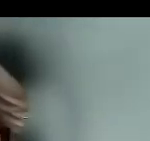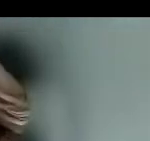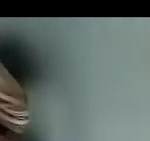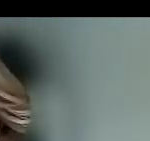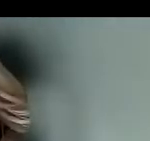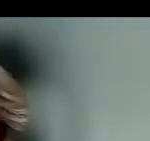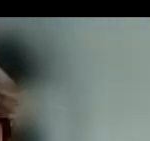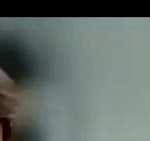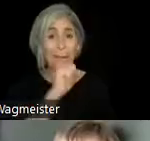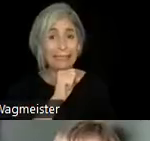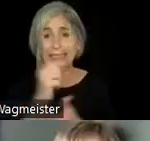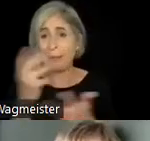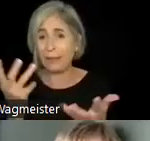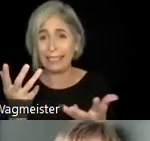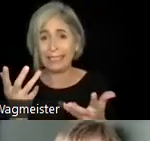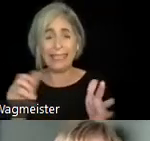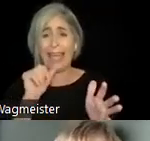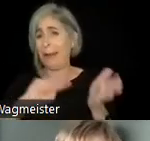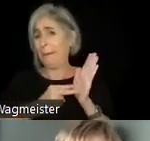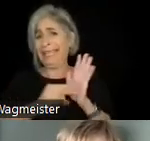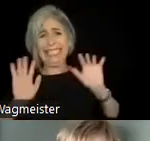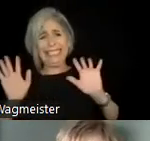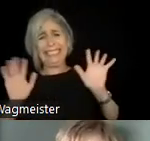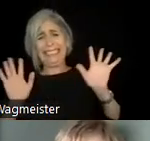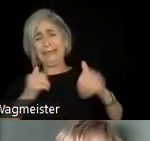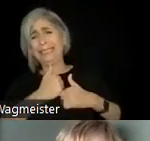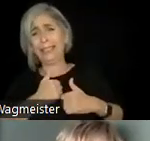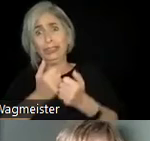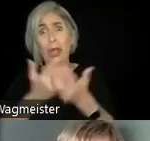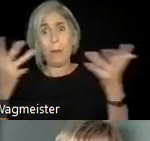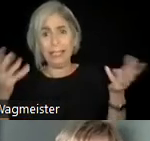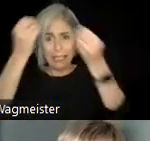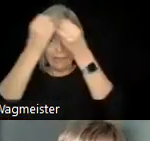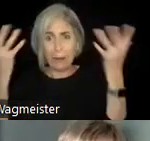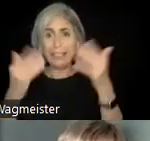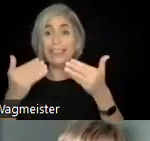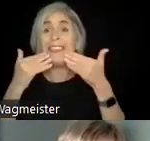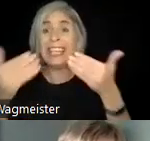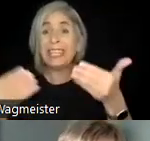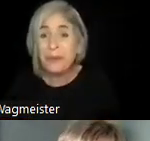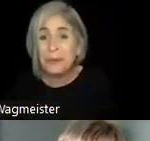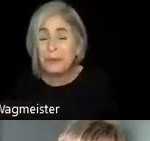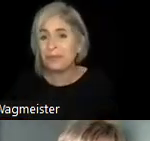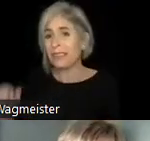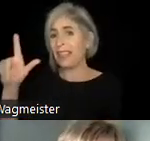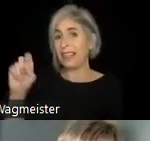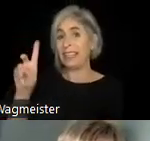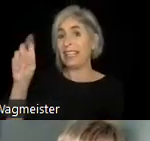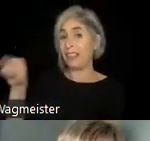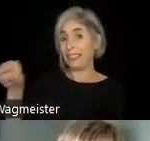opened and it needs to be talked about. Thank you very much, everyone. If I missed something, someone, it is not intentional. It is so much to take in! Thank you!